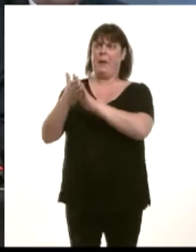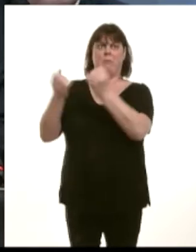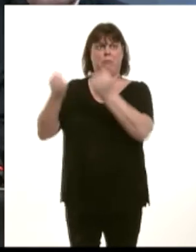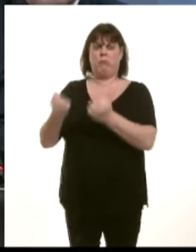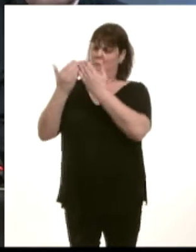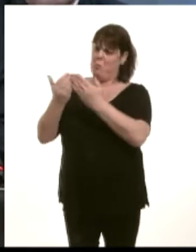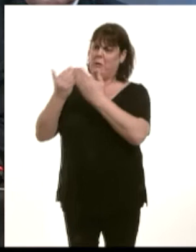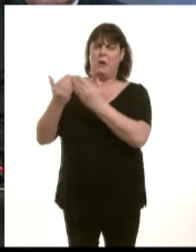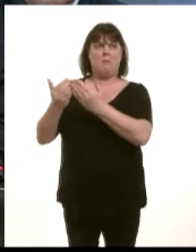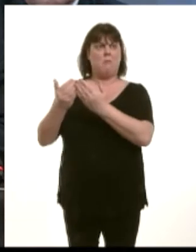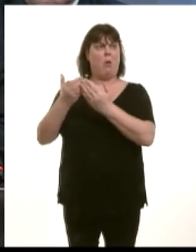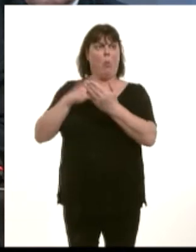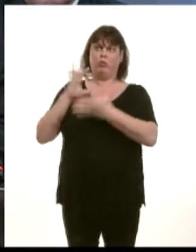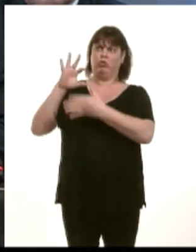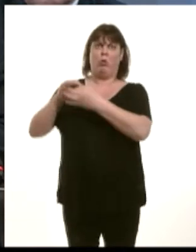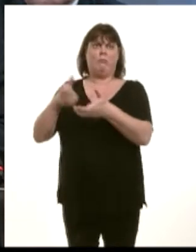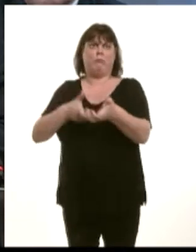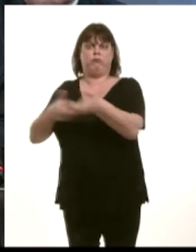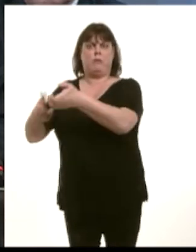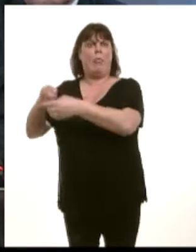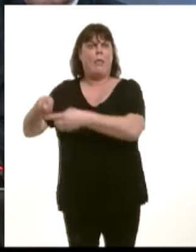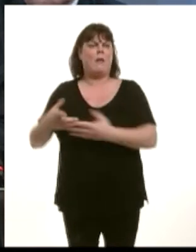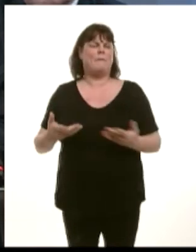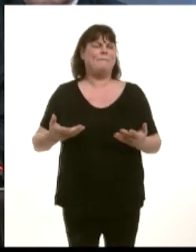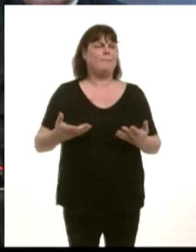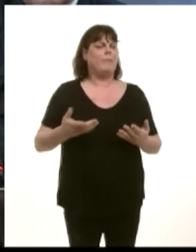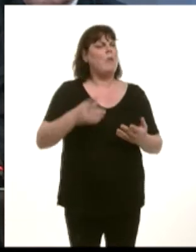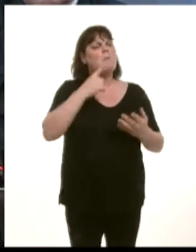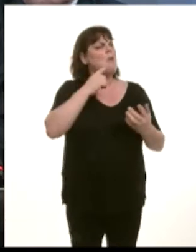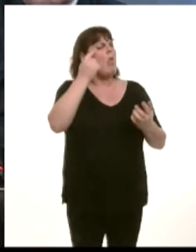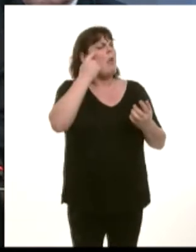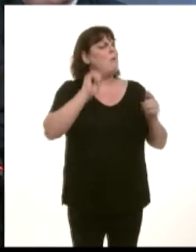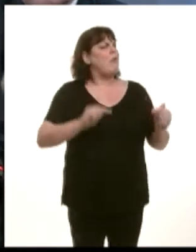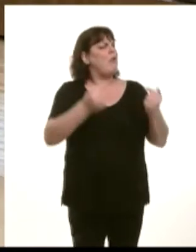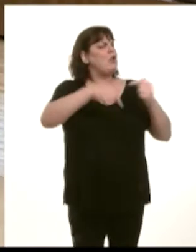What do you think the threat level is at the moment that faces communities and the people of Wales?